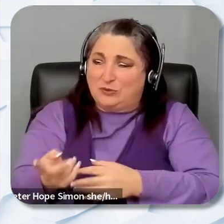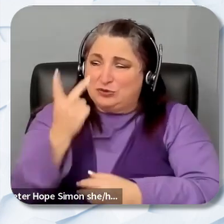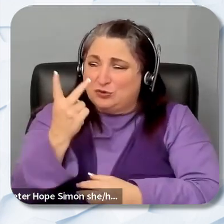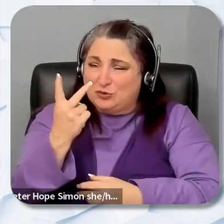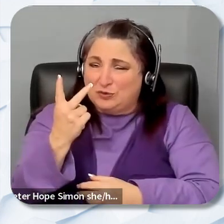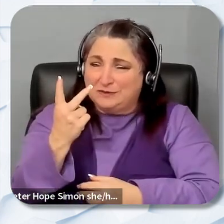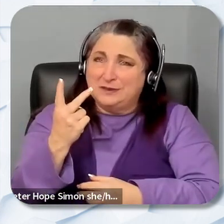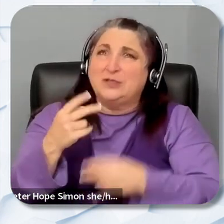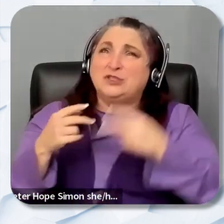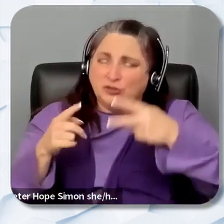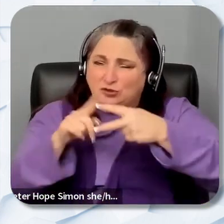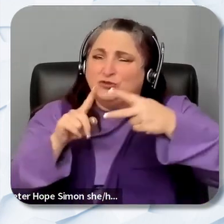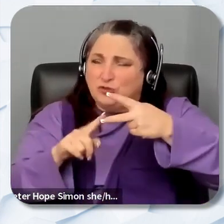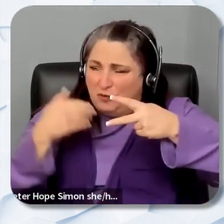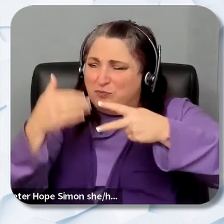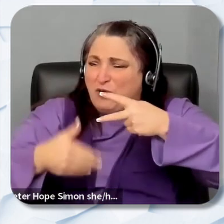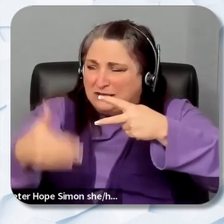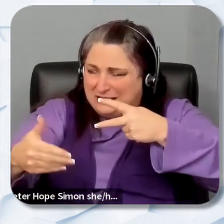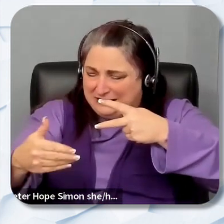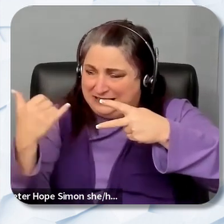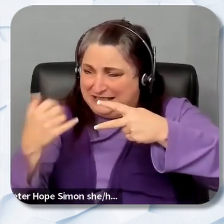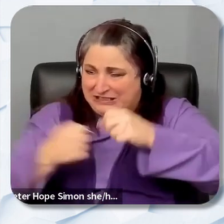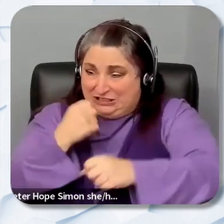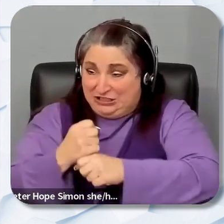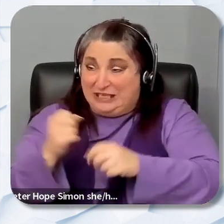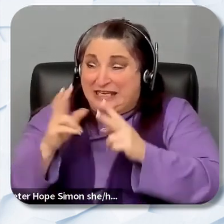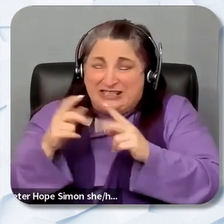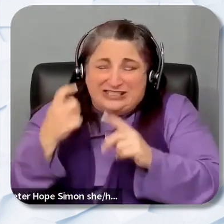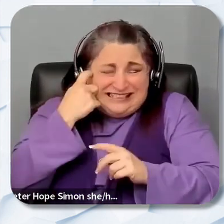of two processes this year. Either they're just starting the CIM, so they're just beginning